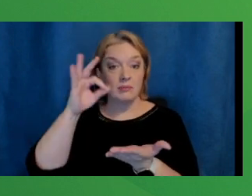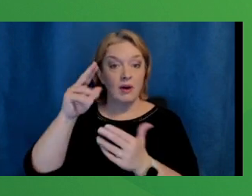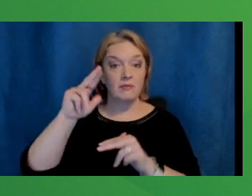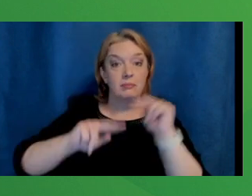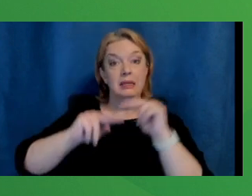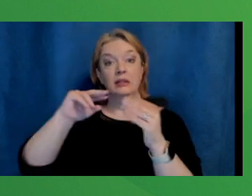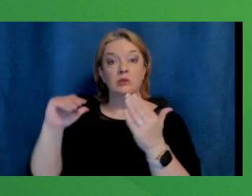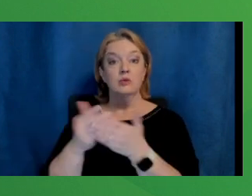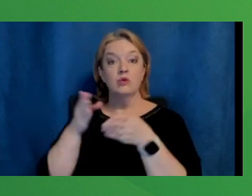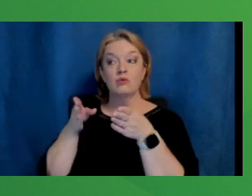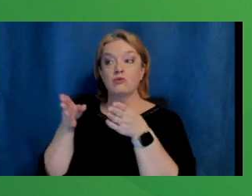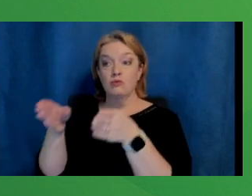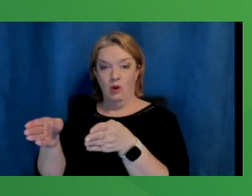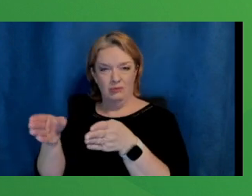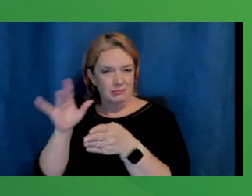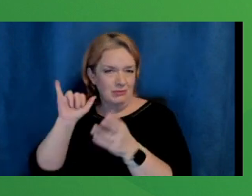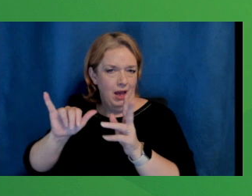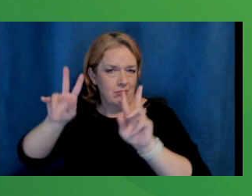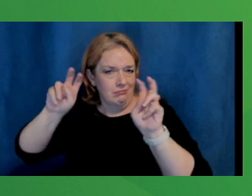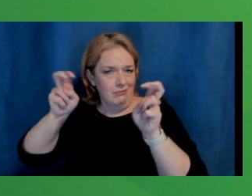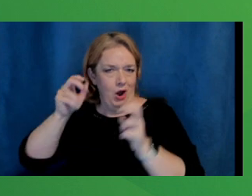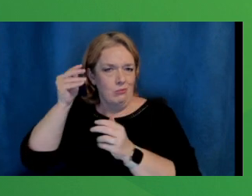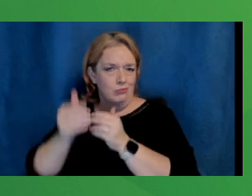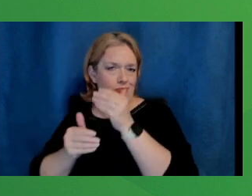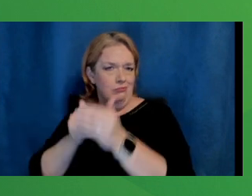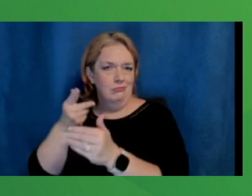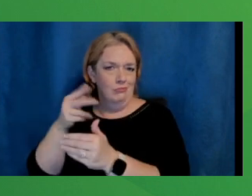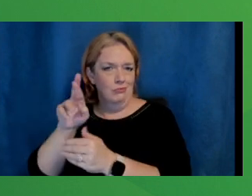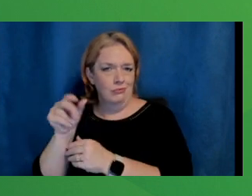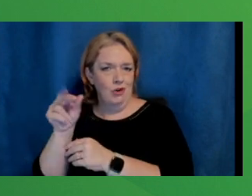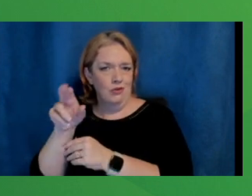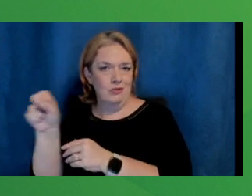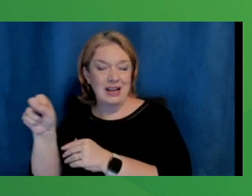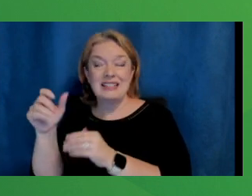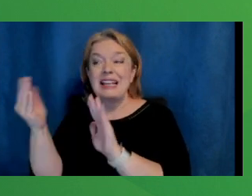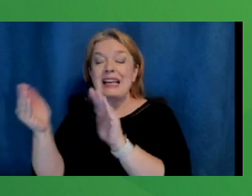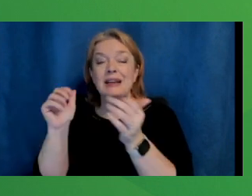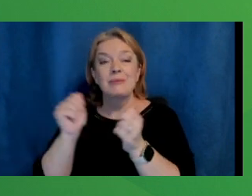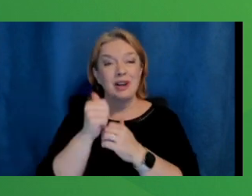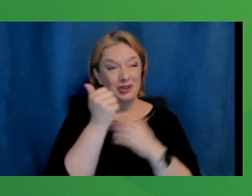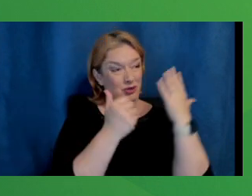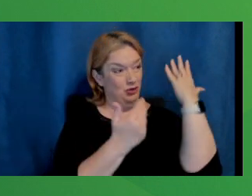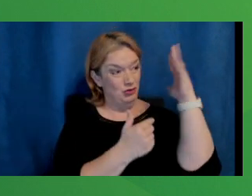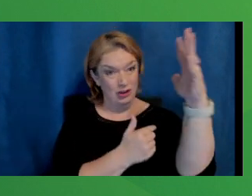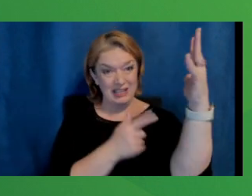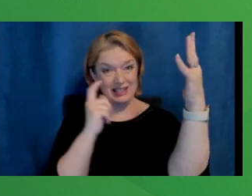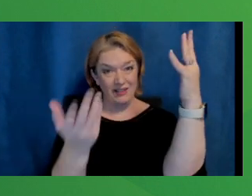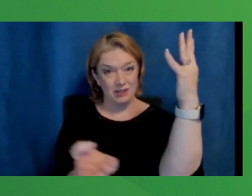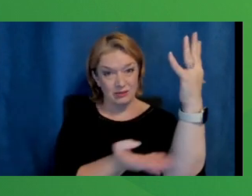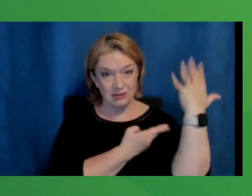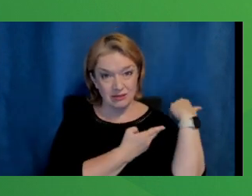it's important for carbon emissions and lowering the greenhouse gas effect. So pre-test, somewhat